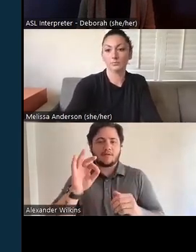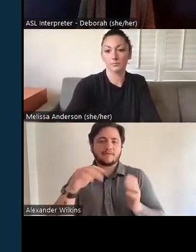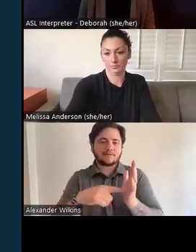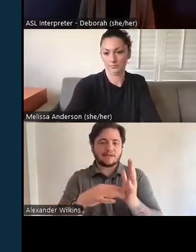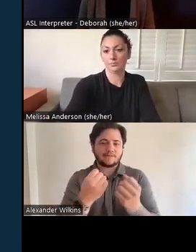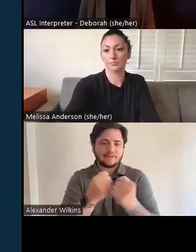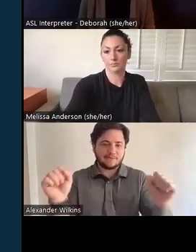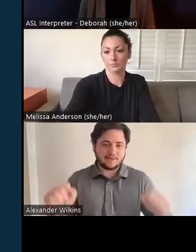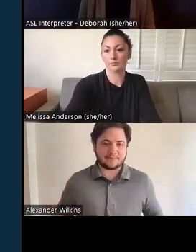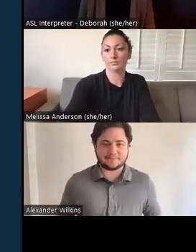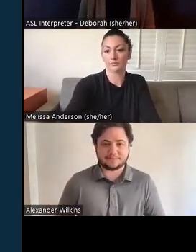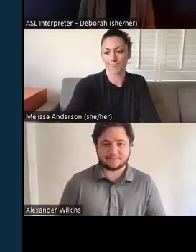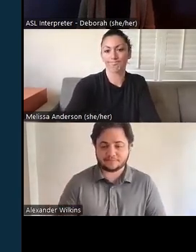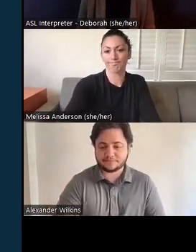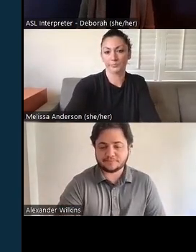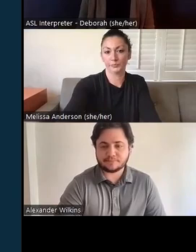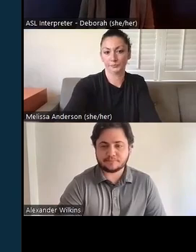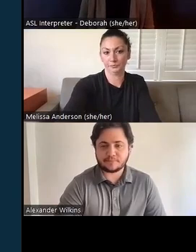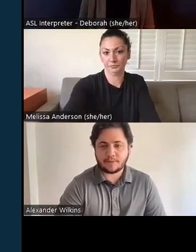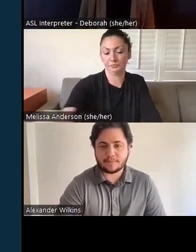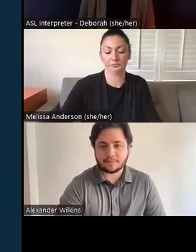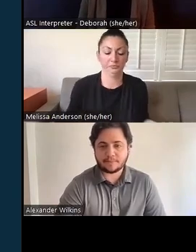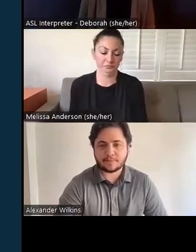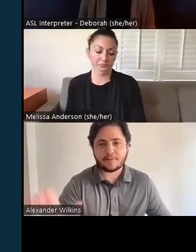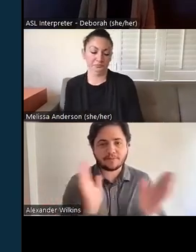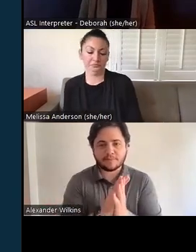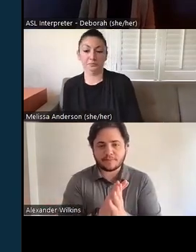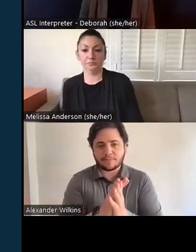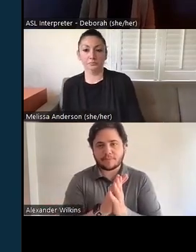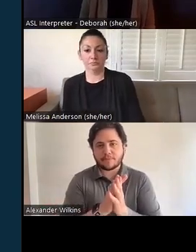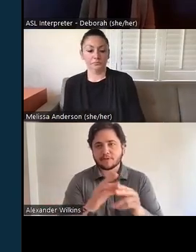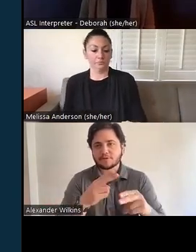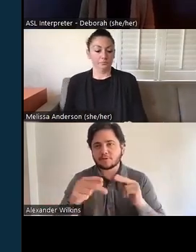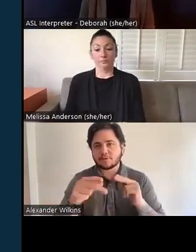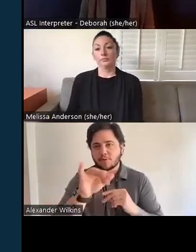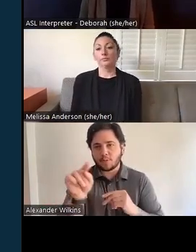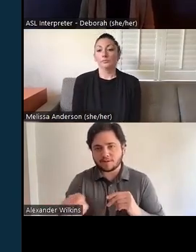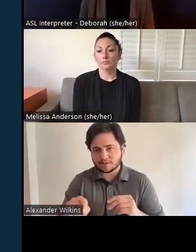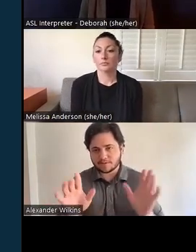we'll talk about how we developed our evaluation for the "Signs of safety."